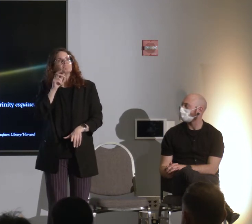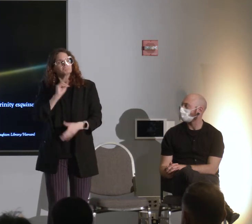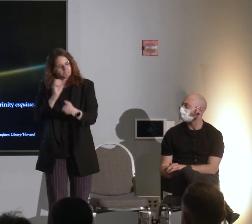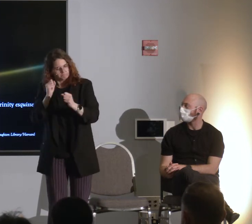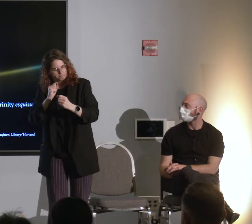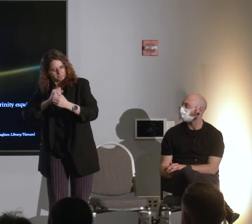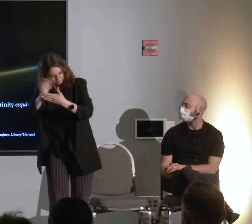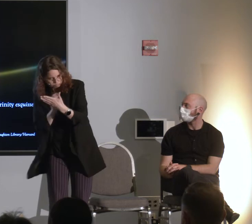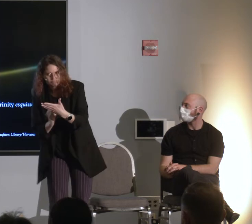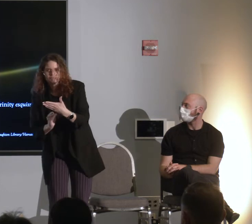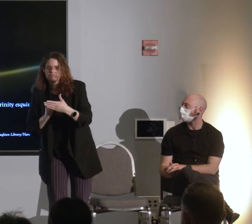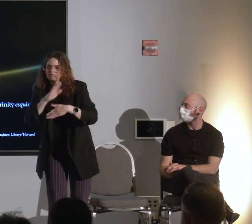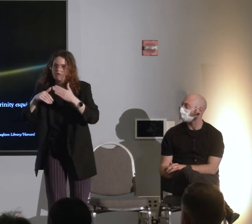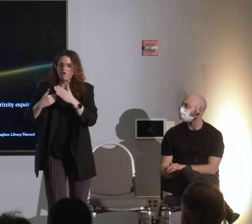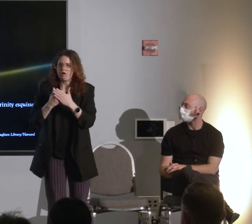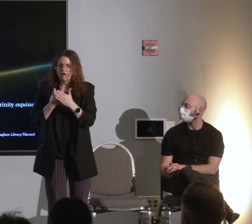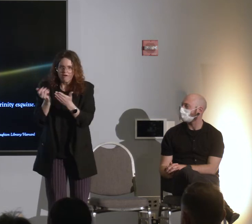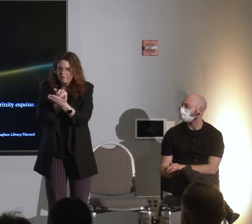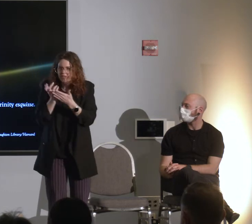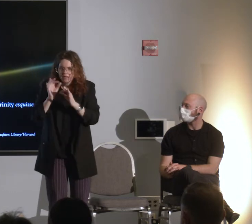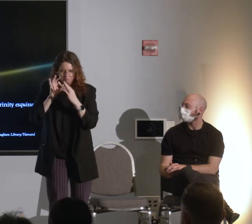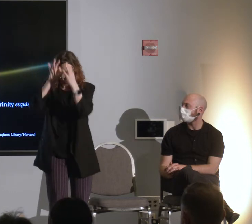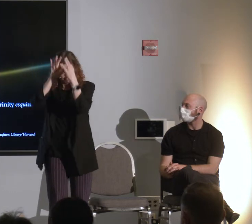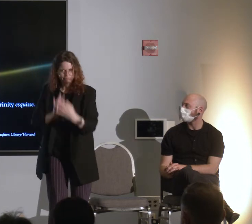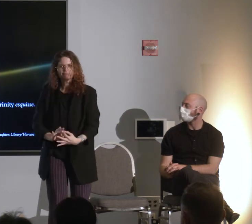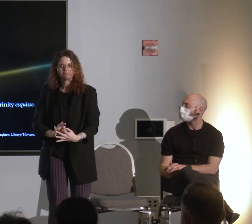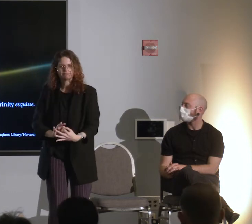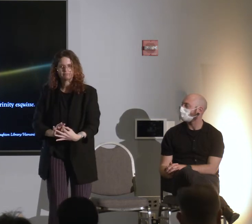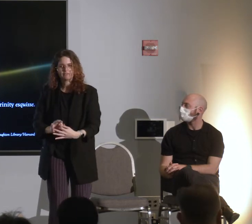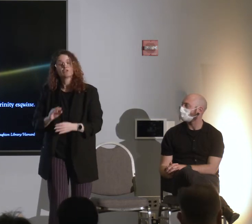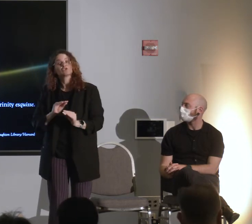grasp the whole of a truth at once. He soon made a trip to Boston to meet